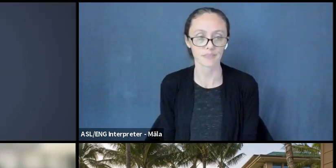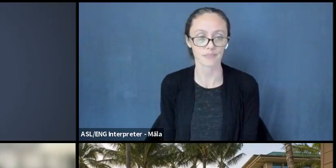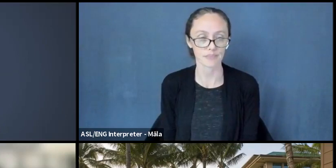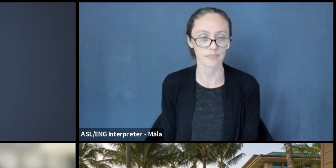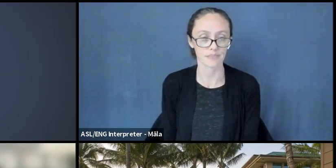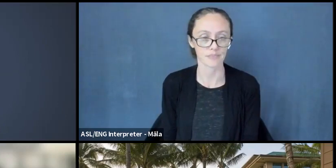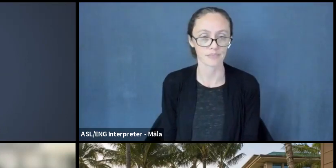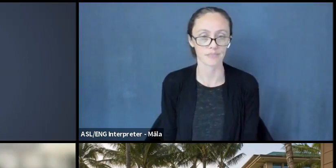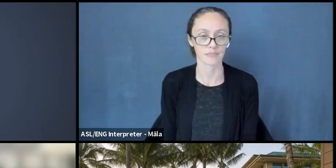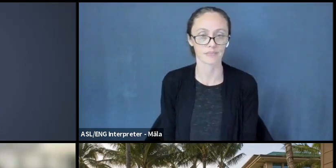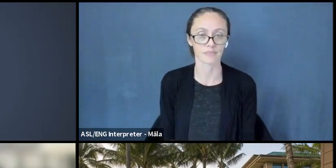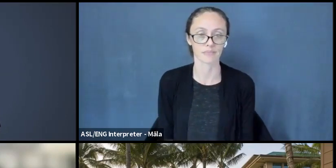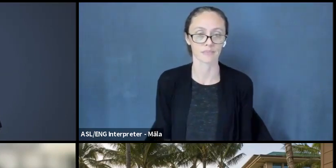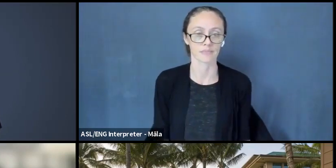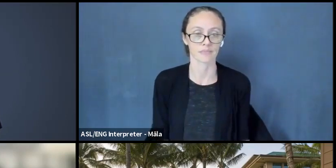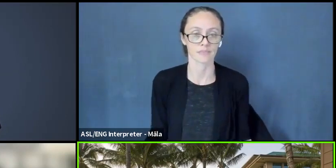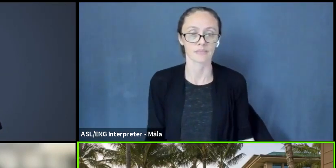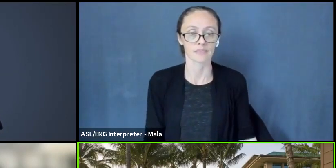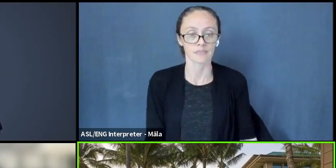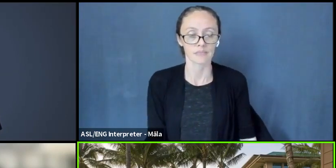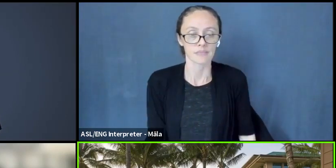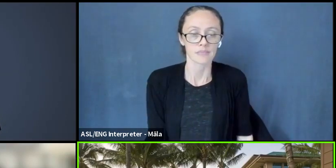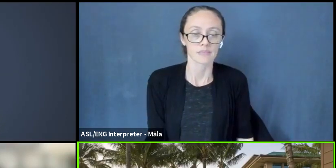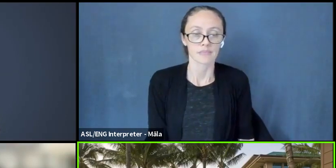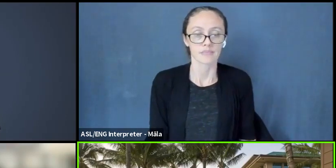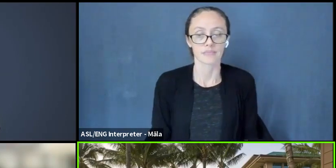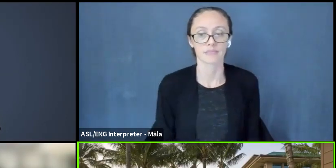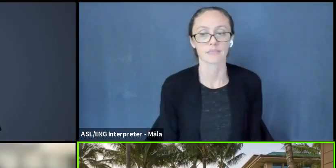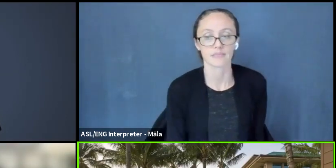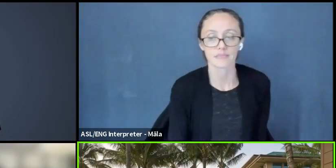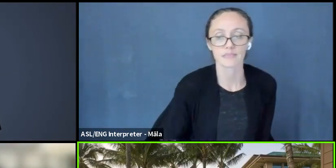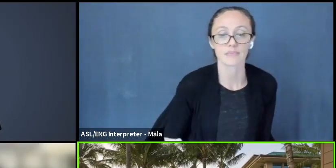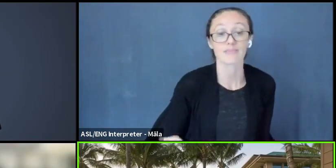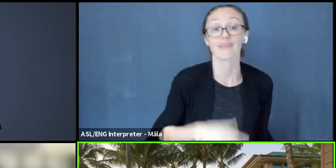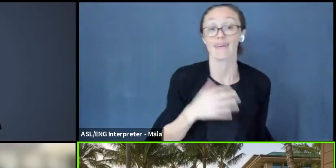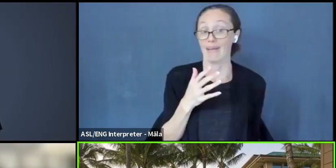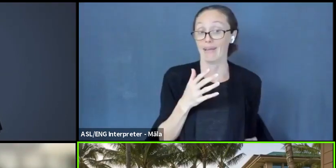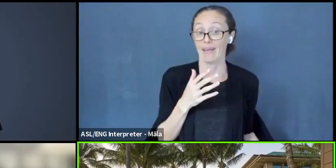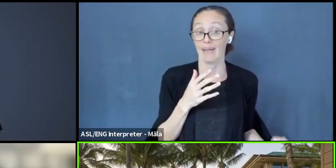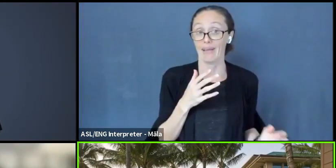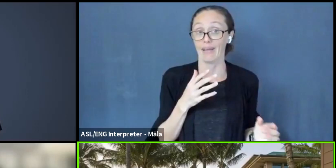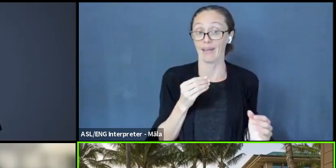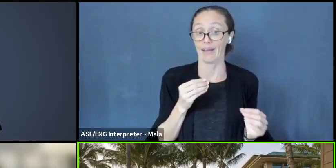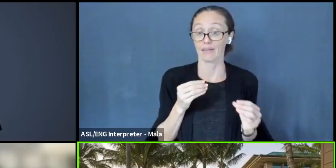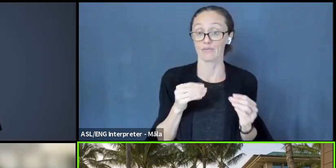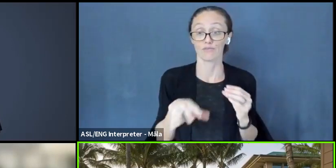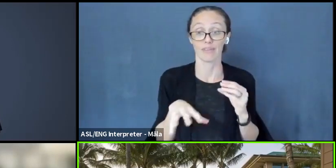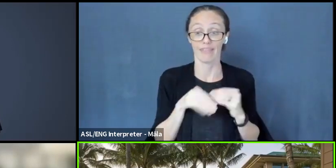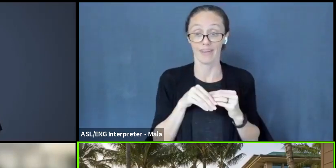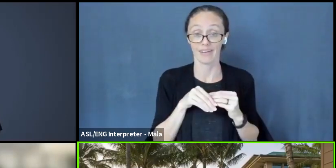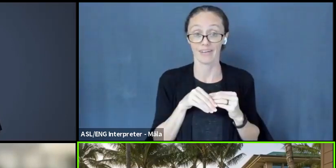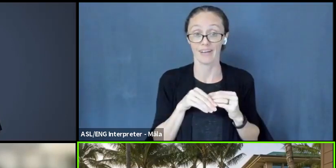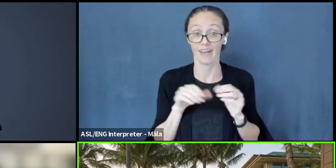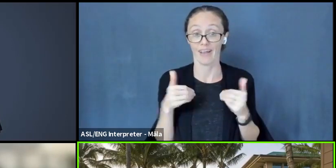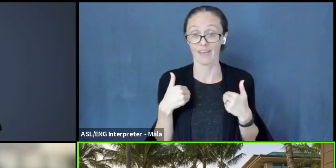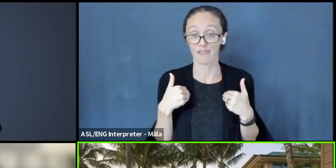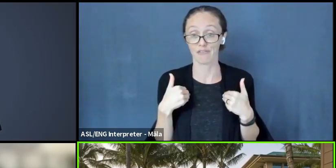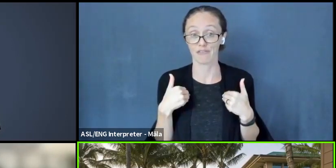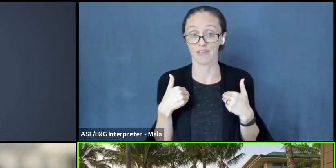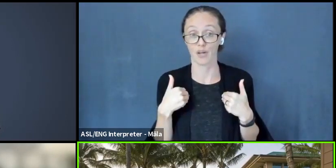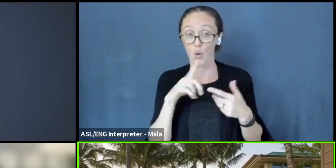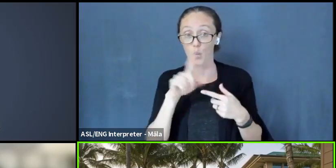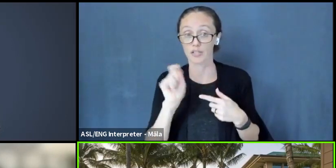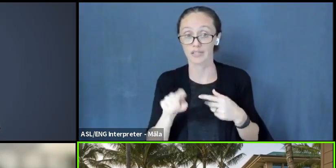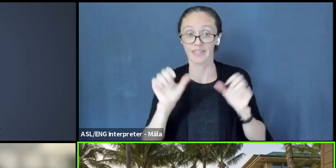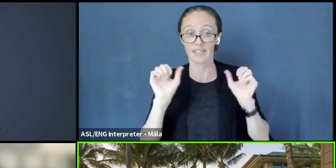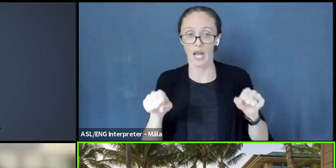Related to that comes questions, can I mix and match.